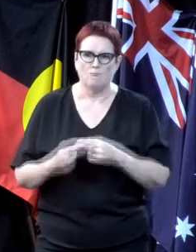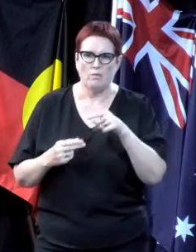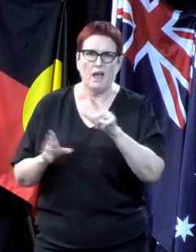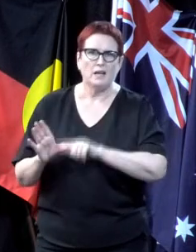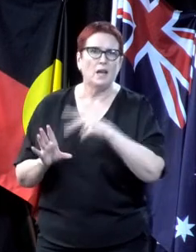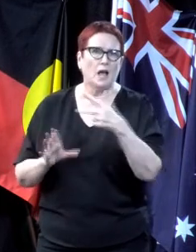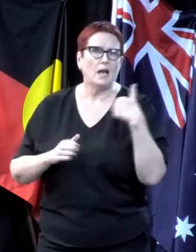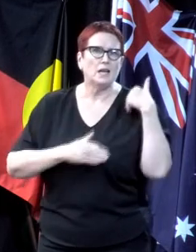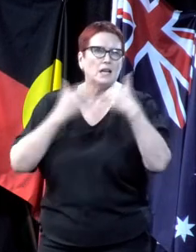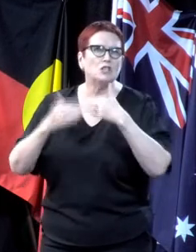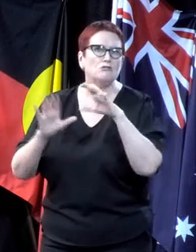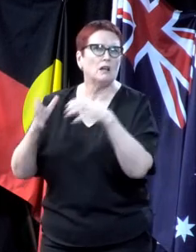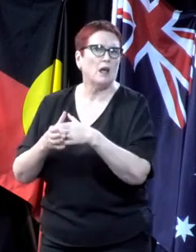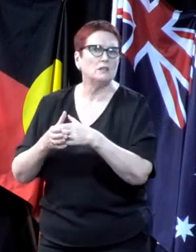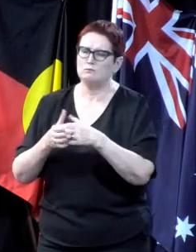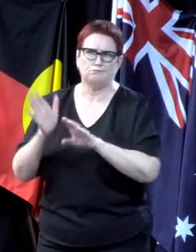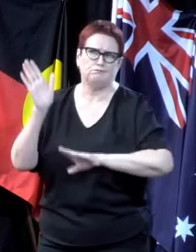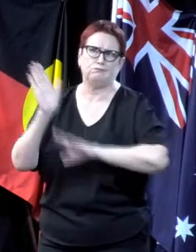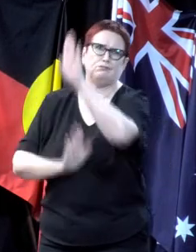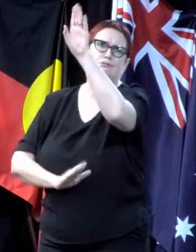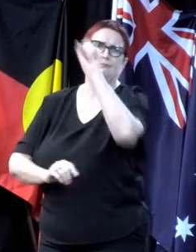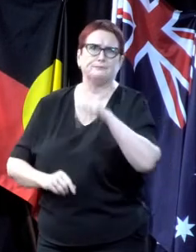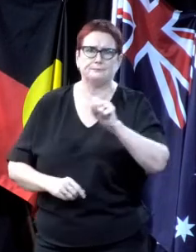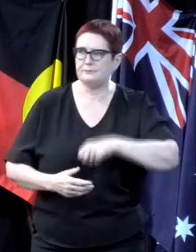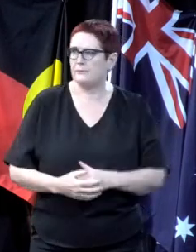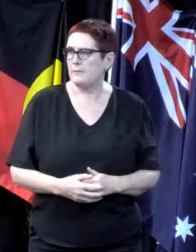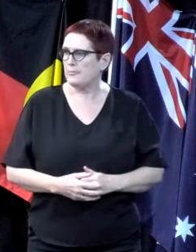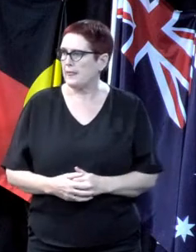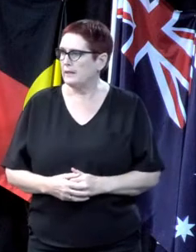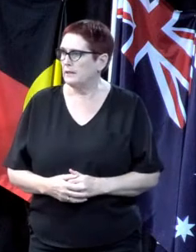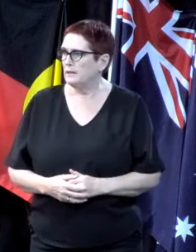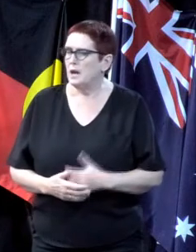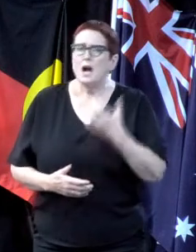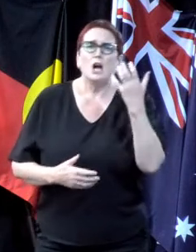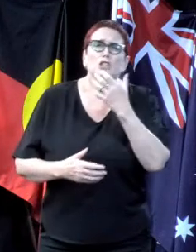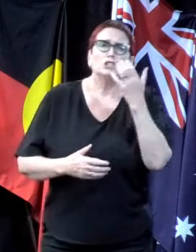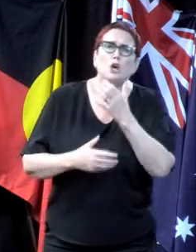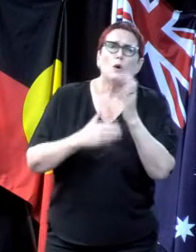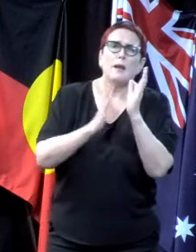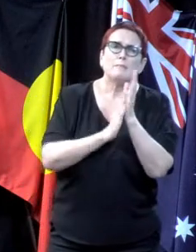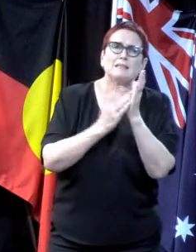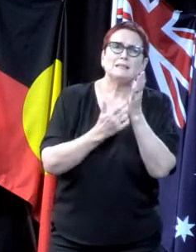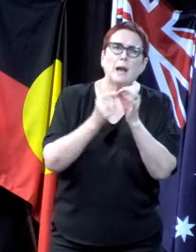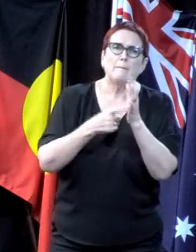Thank you. Mr Dale, I apologise. It was Mr Bates who was telling me about his positive co-teaching experience. No problems at all.